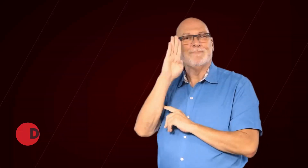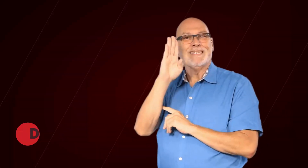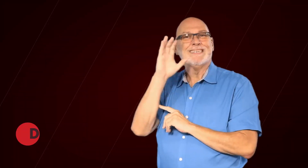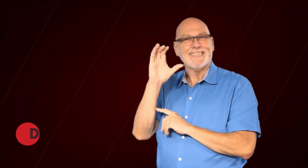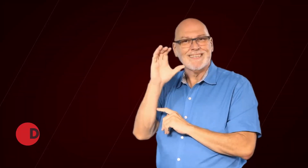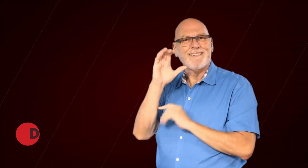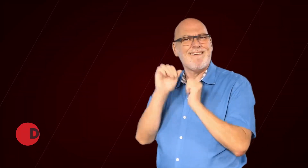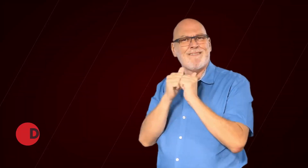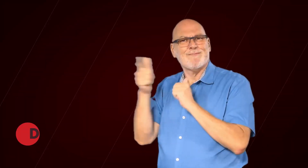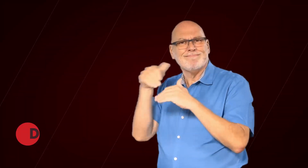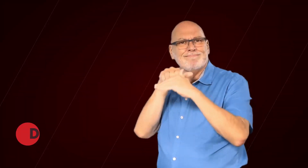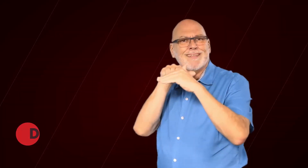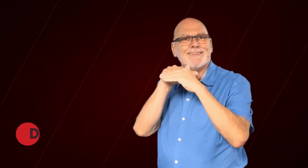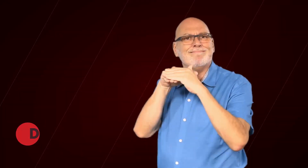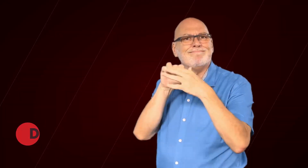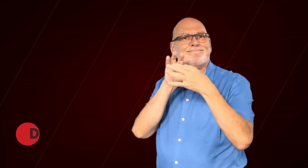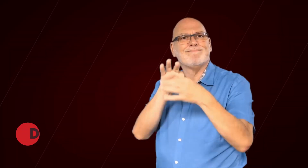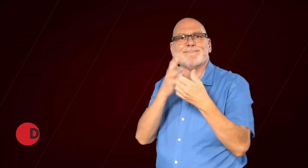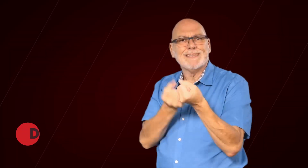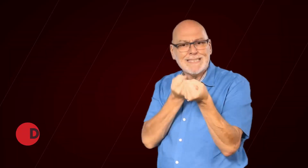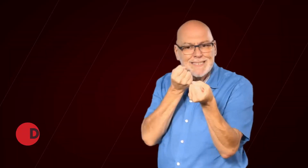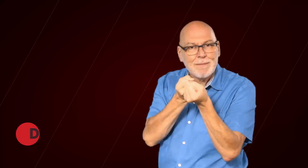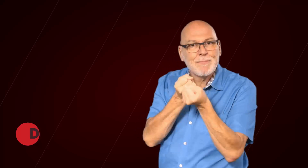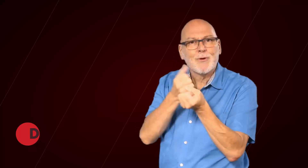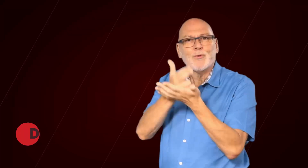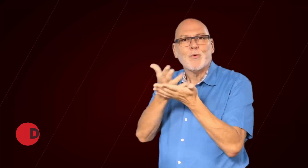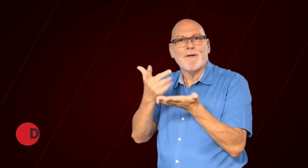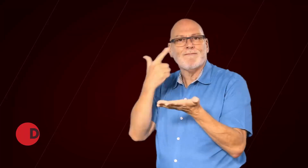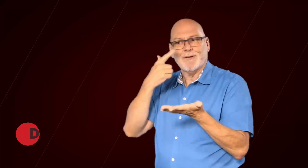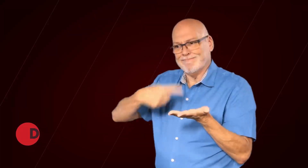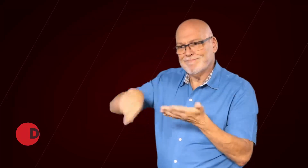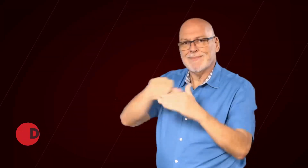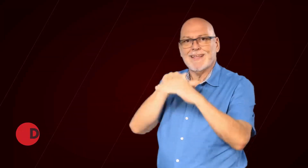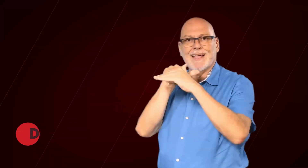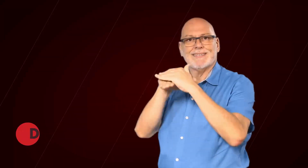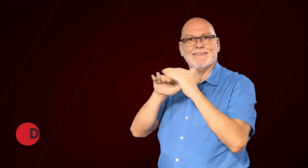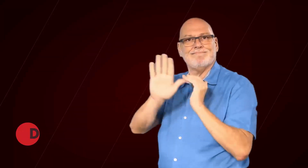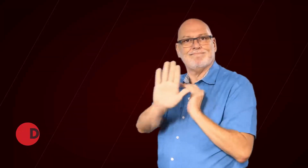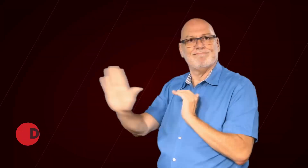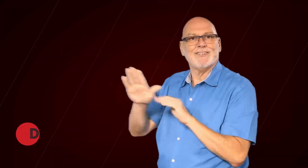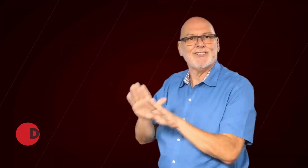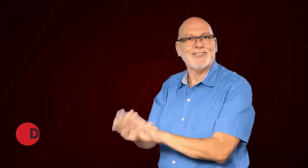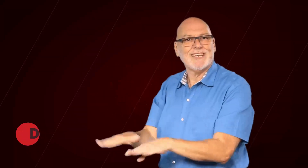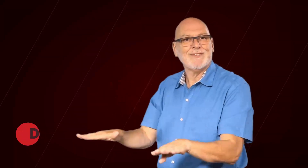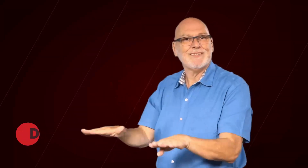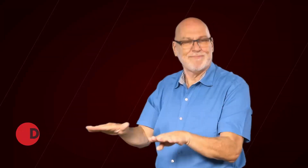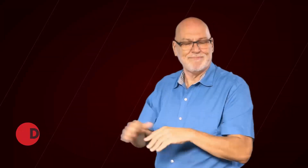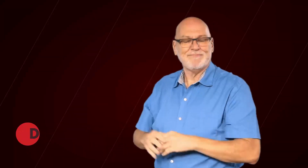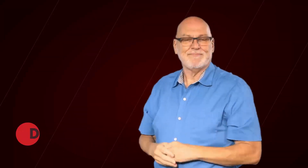in BC and how they can access support and resources for accessibility for their children?